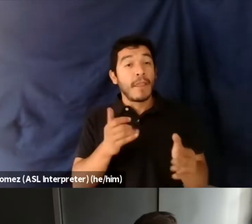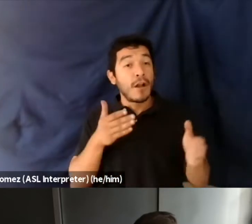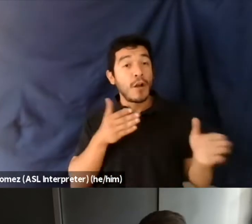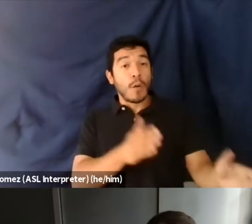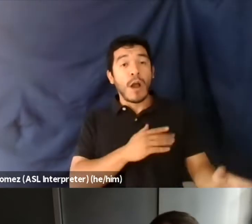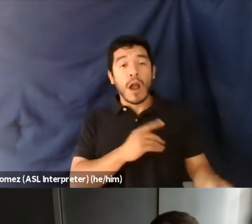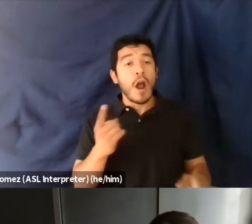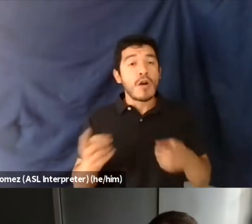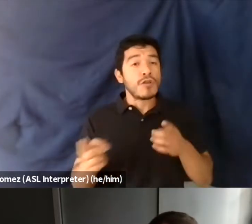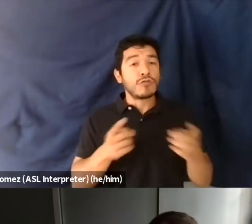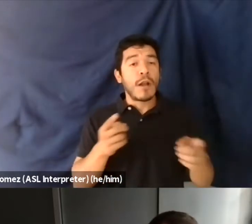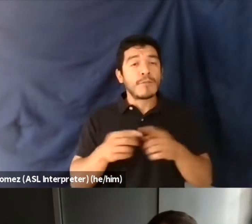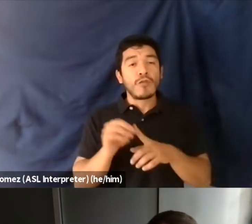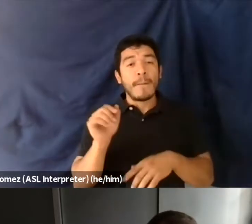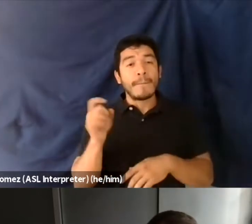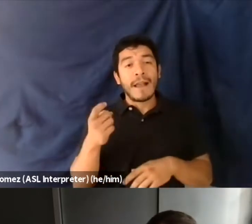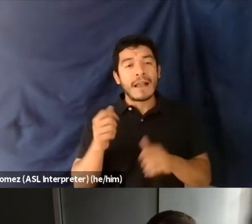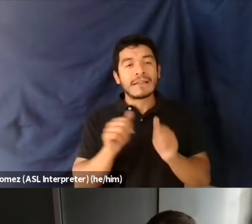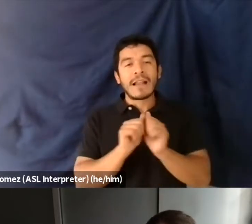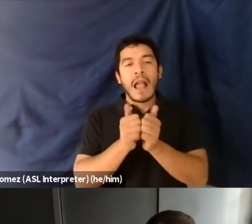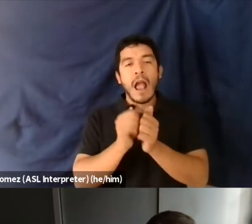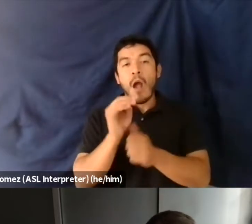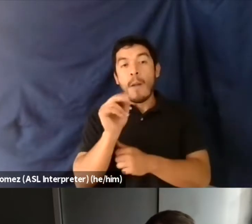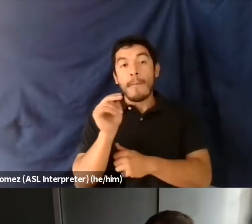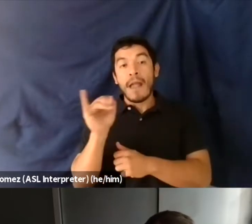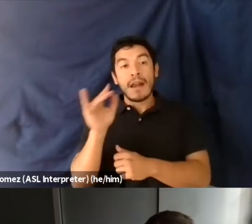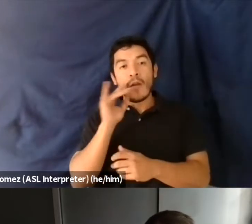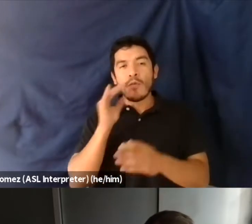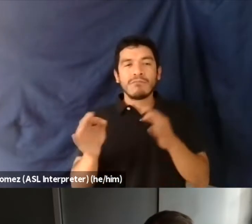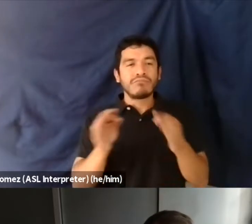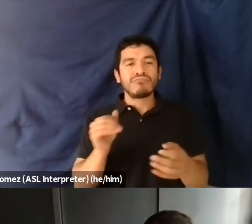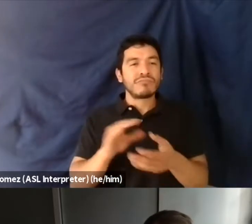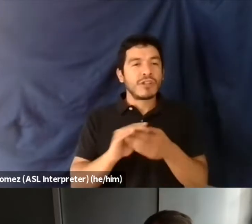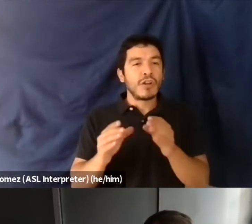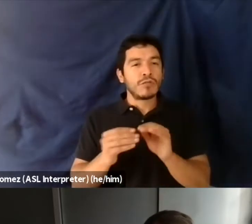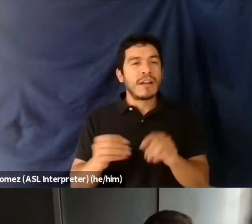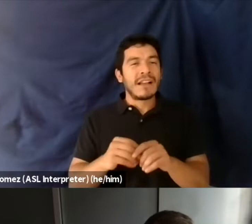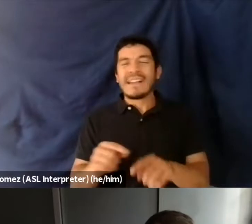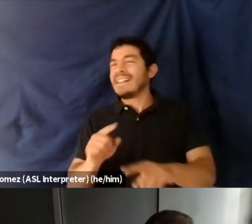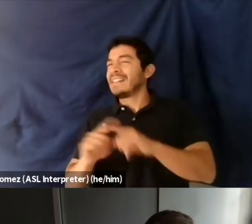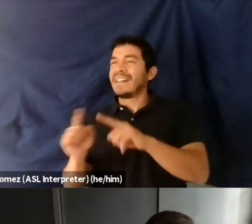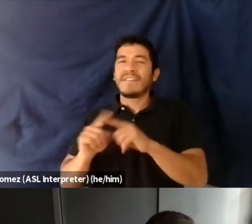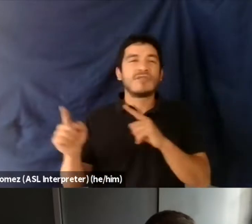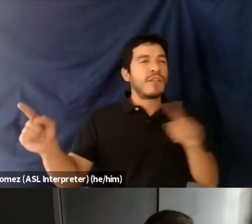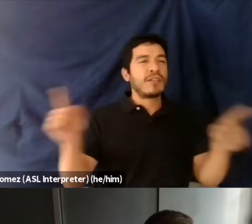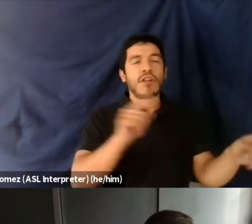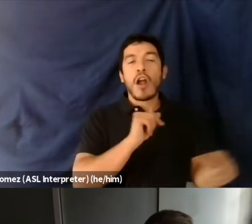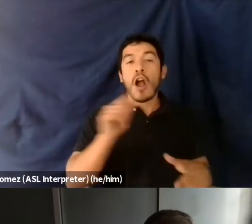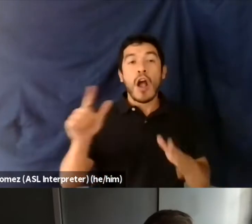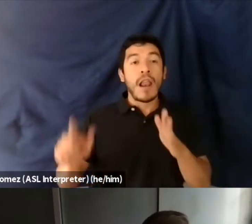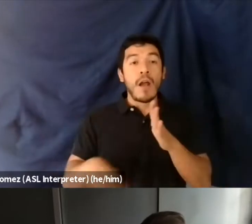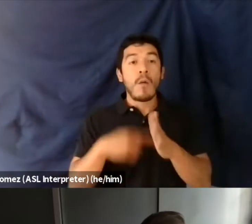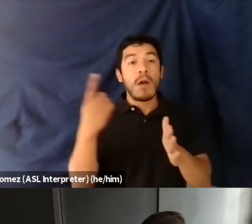was like, it should be how nanny would tell a story, which isn't a million directions and all at once. And assuming you knew every character and like,